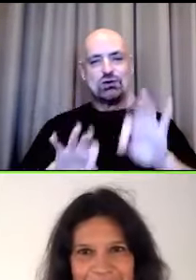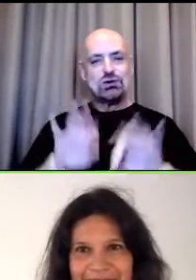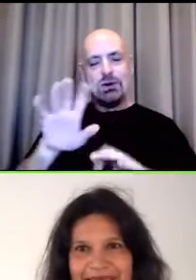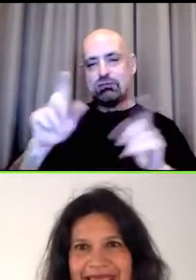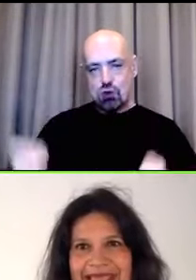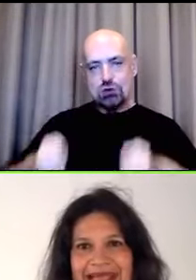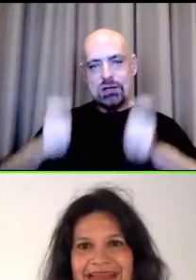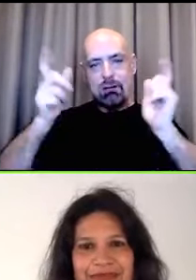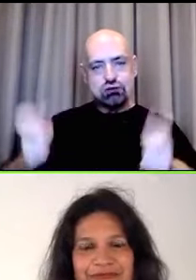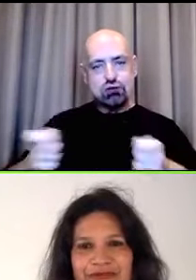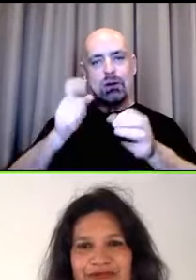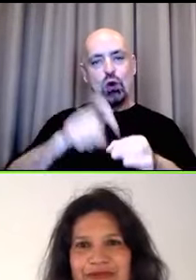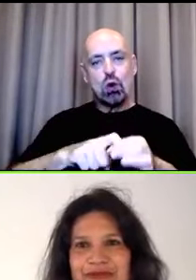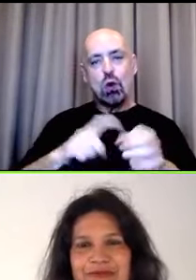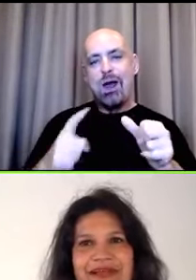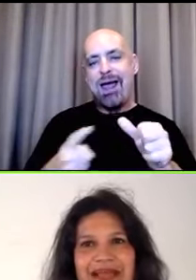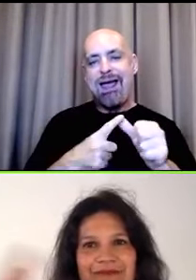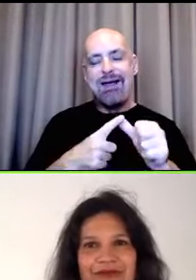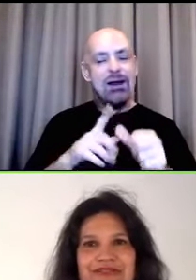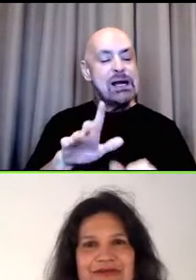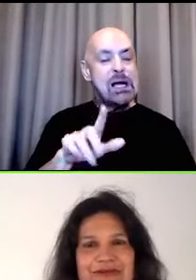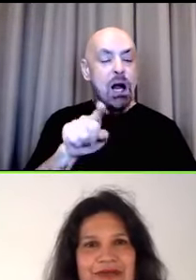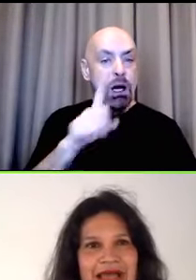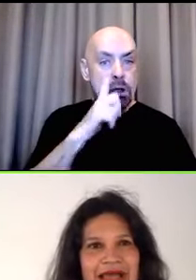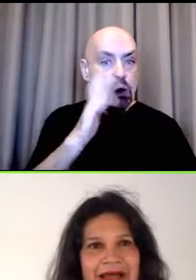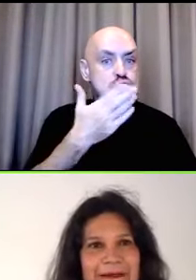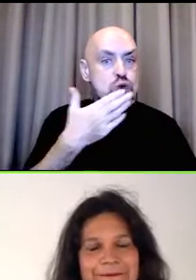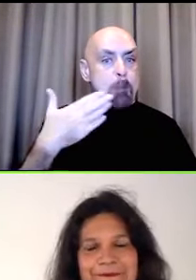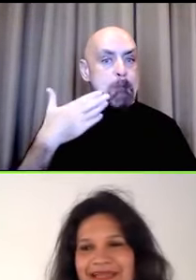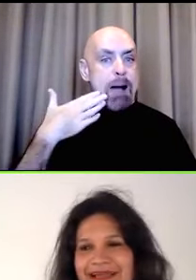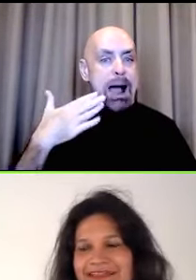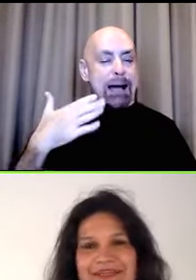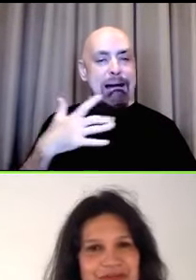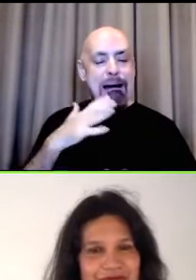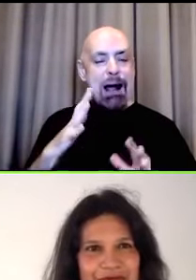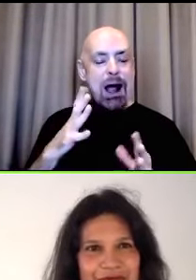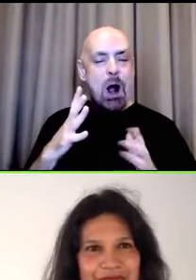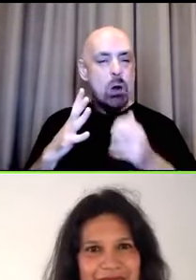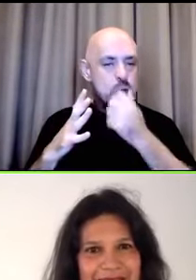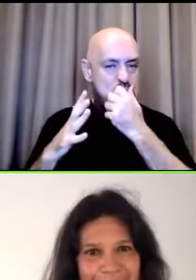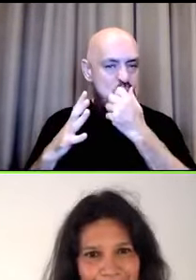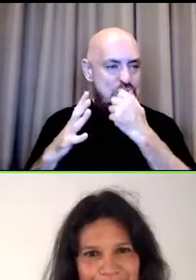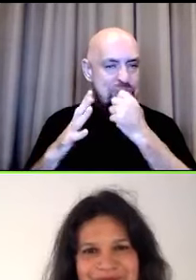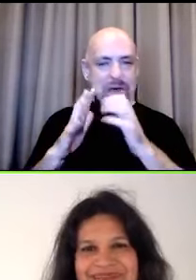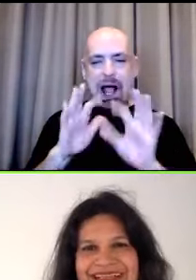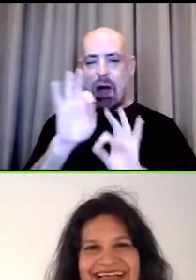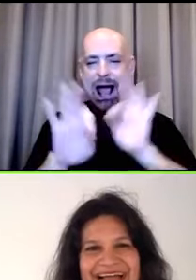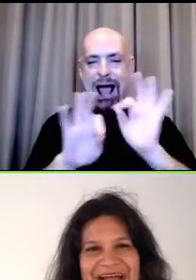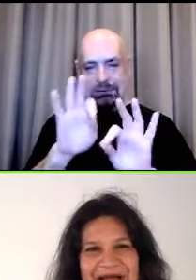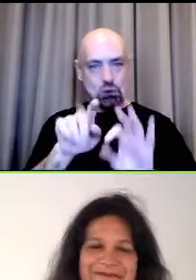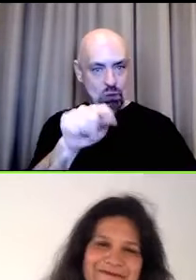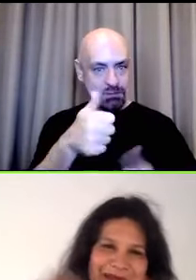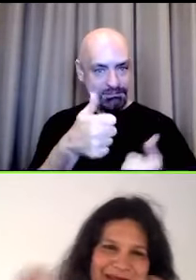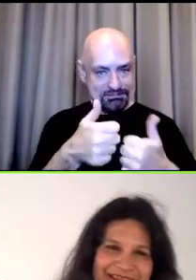which the world has hugely benefited . We have reason to be grateful to this eighteenth century